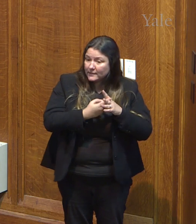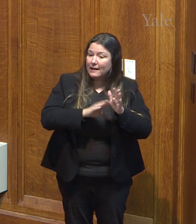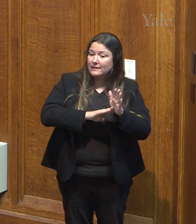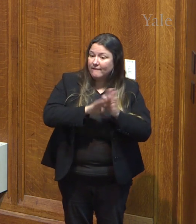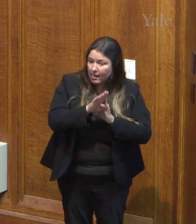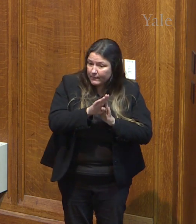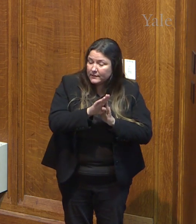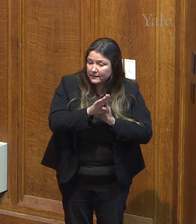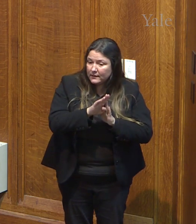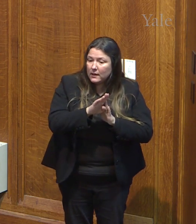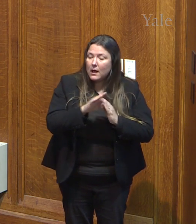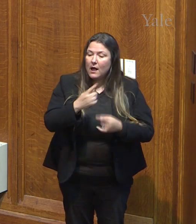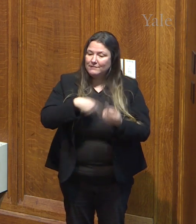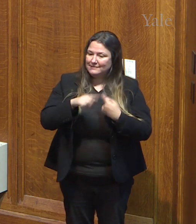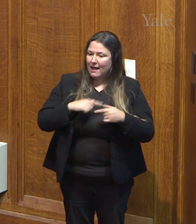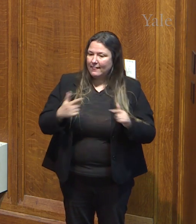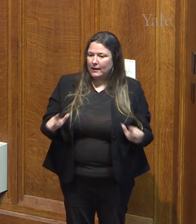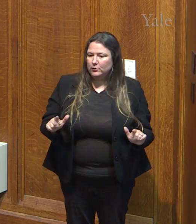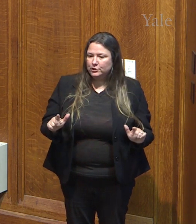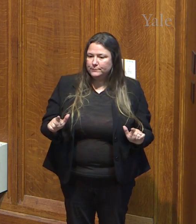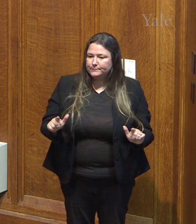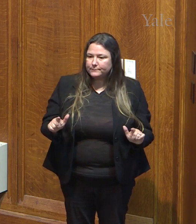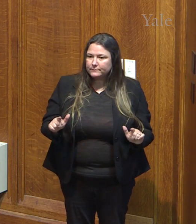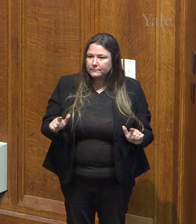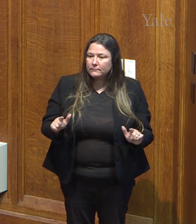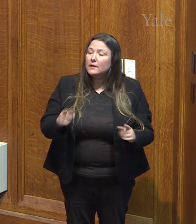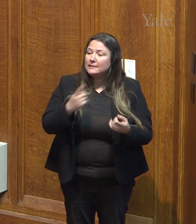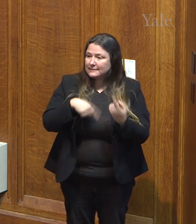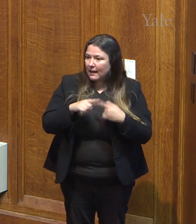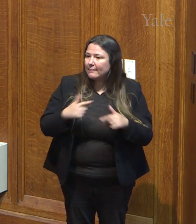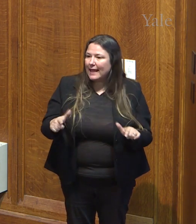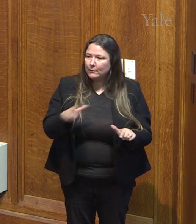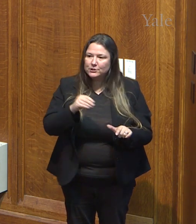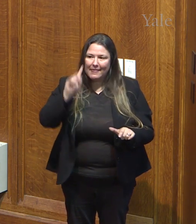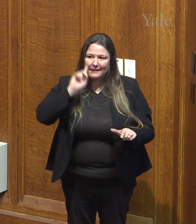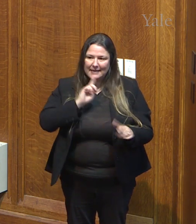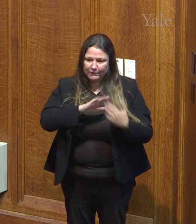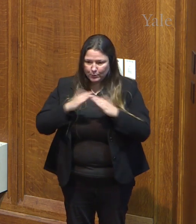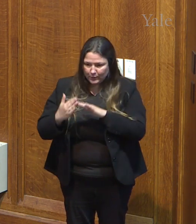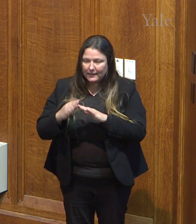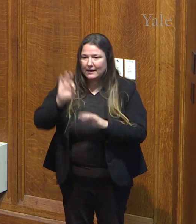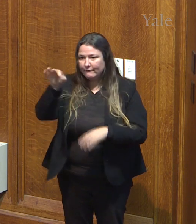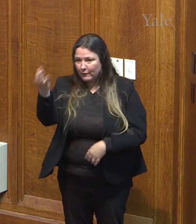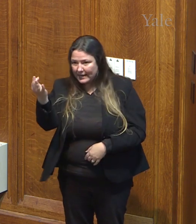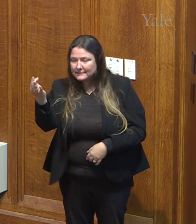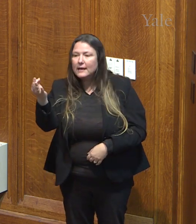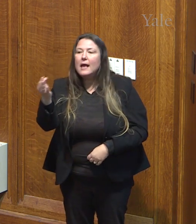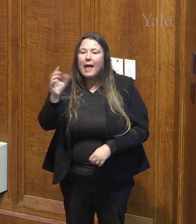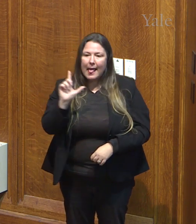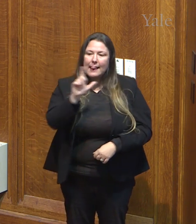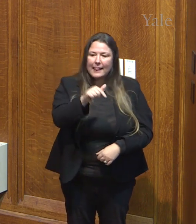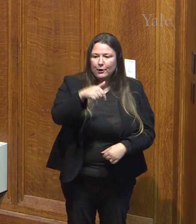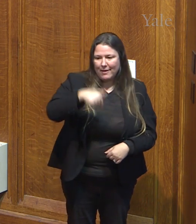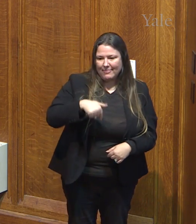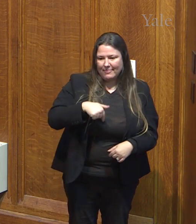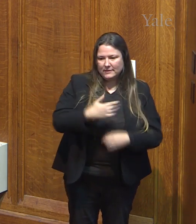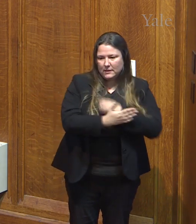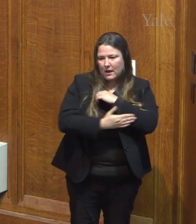of signed languages and the Deaf community in France and subsequently in this country.